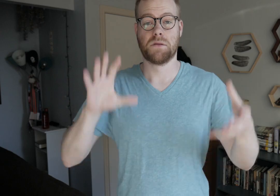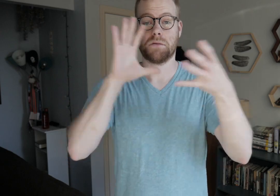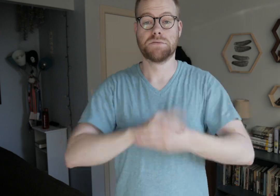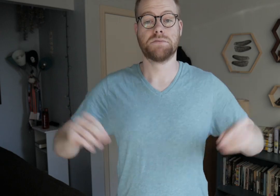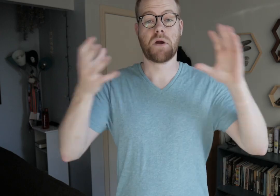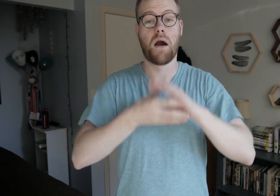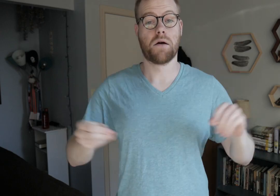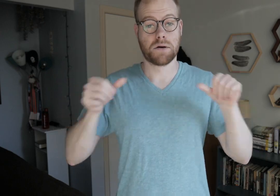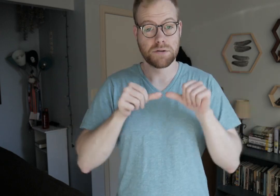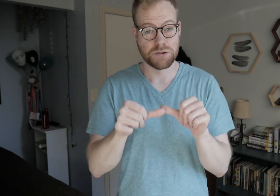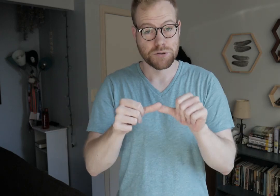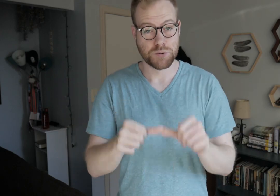The saga continues.